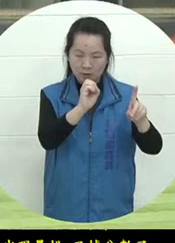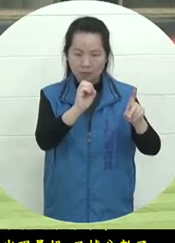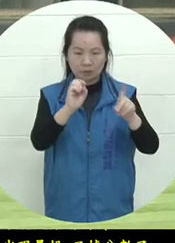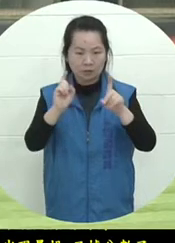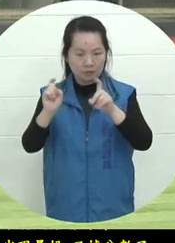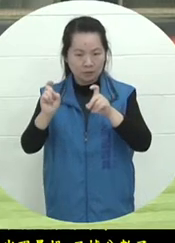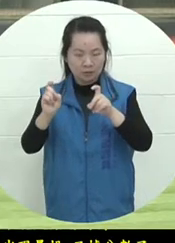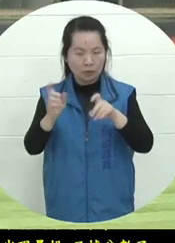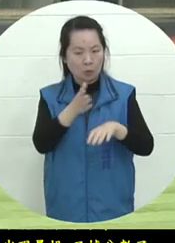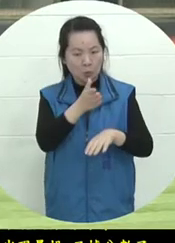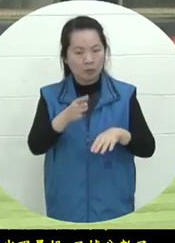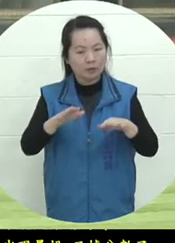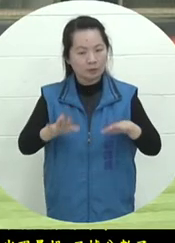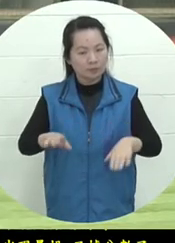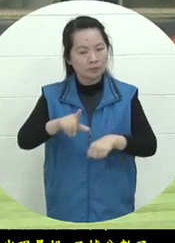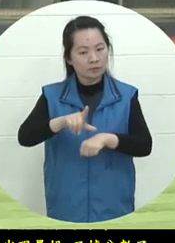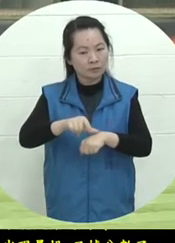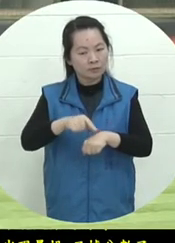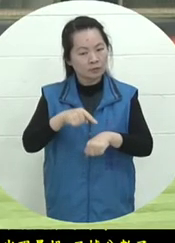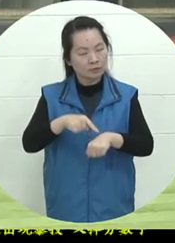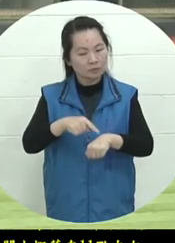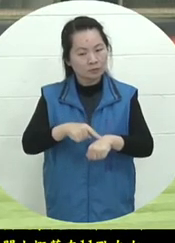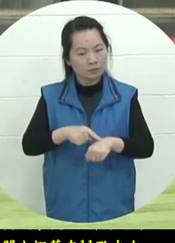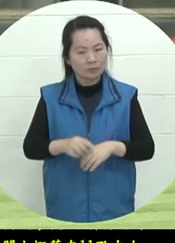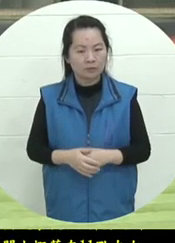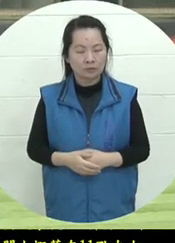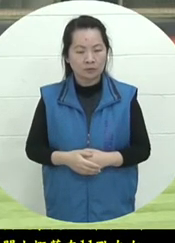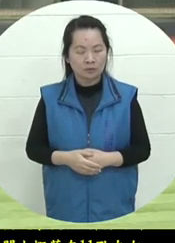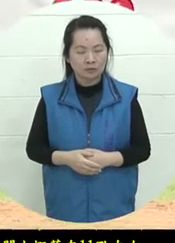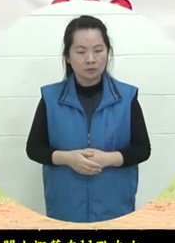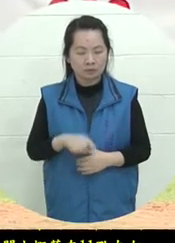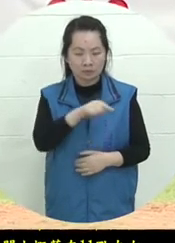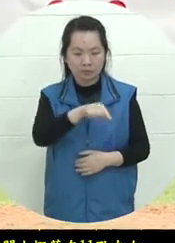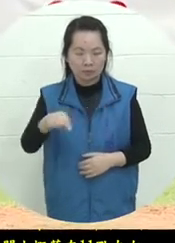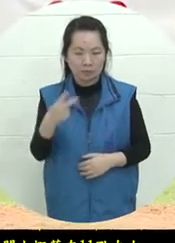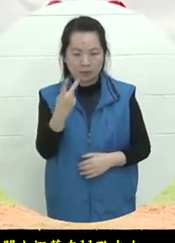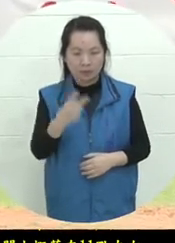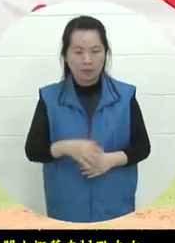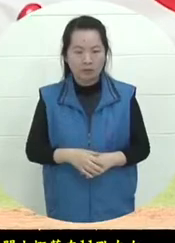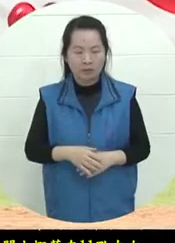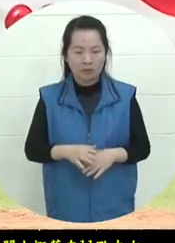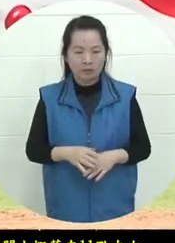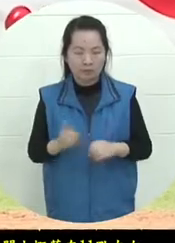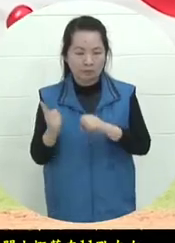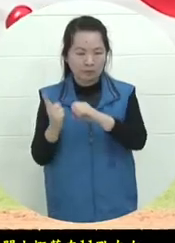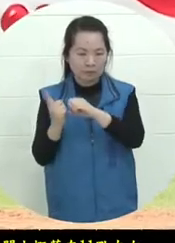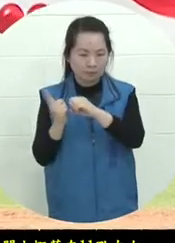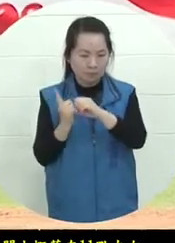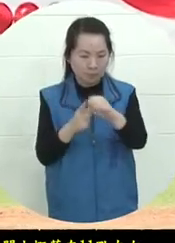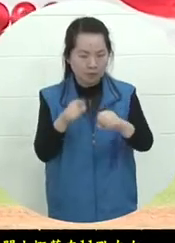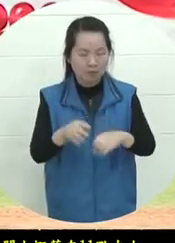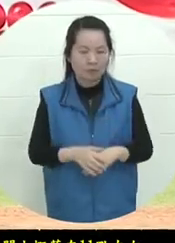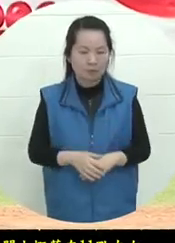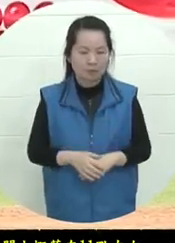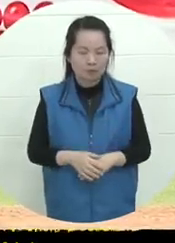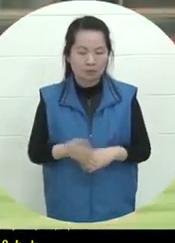, so now In terms of time, it may be that the two sides are normally attacking for one and a half rounds.